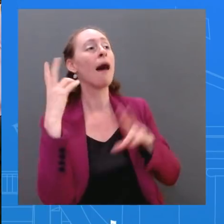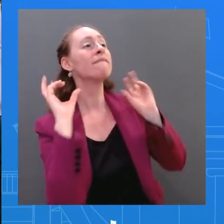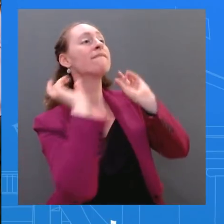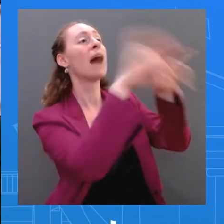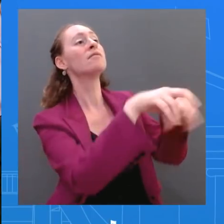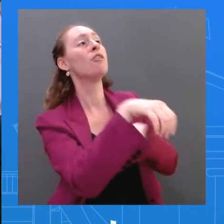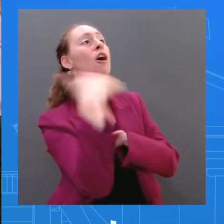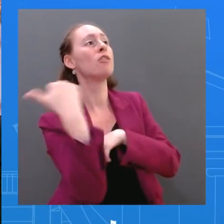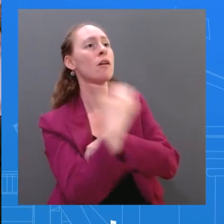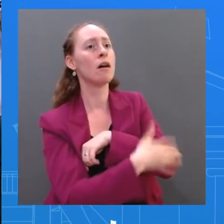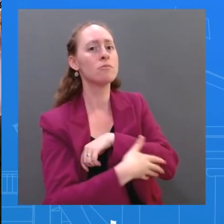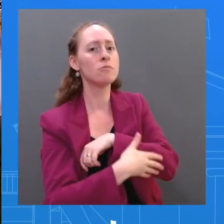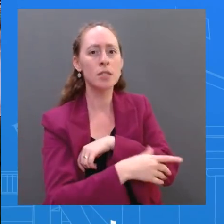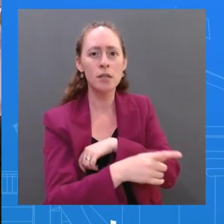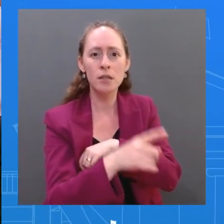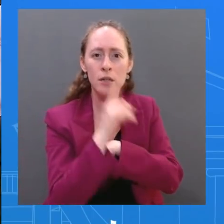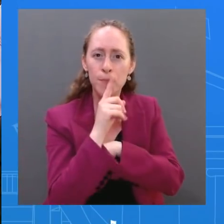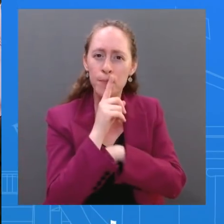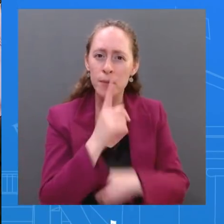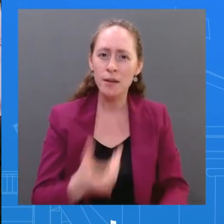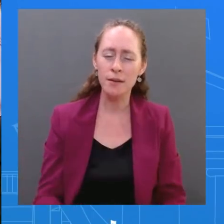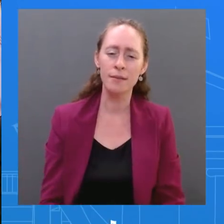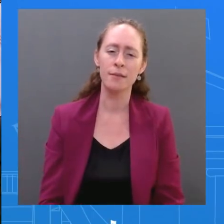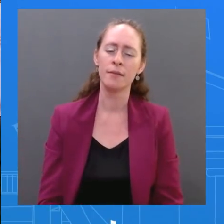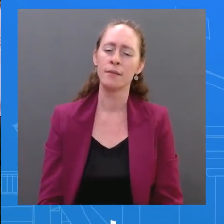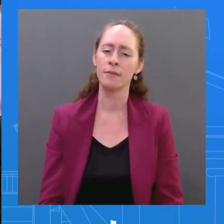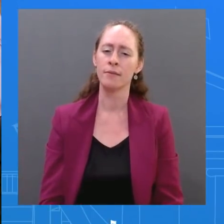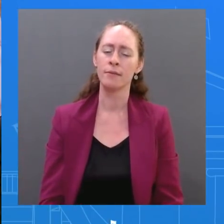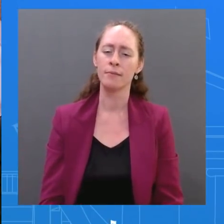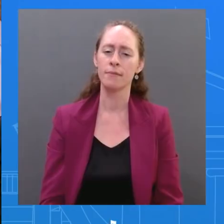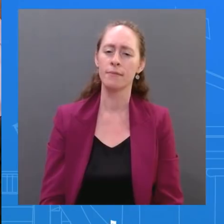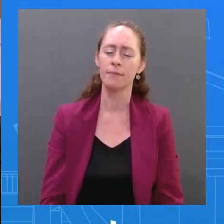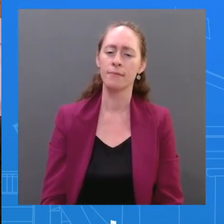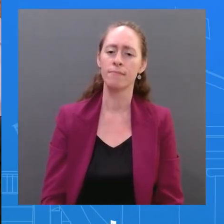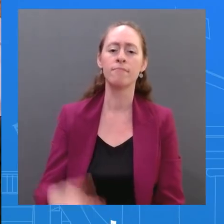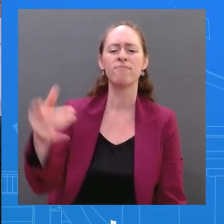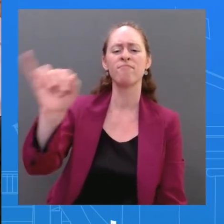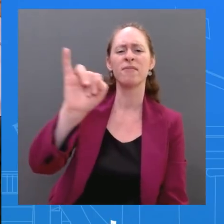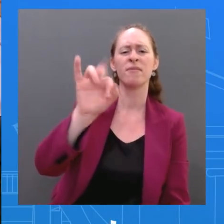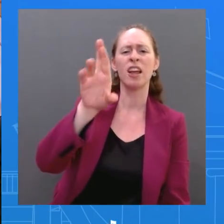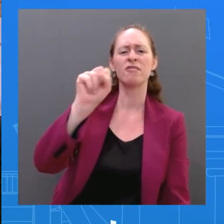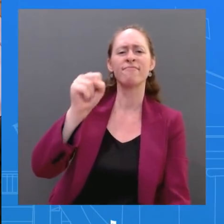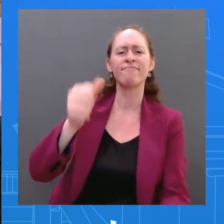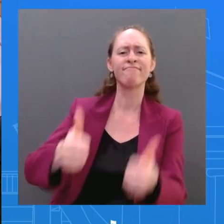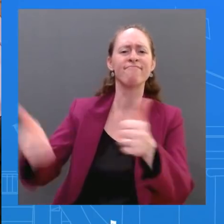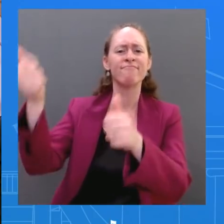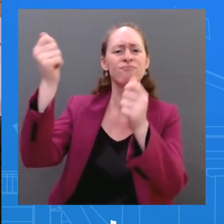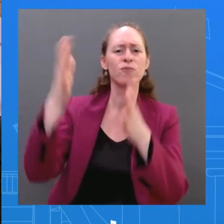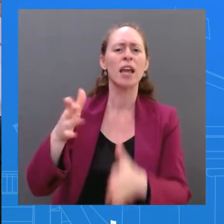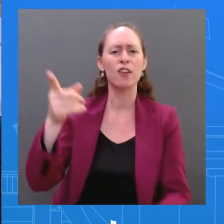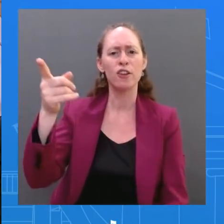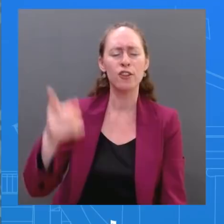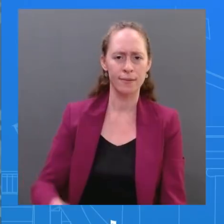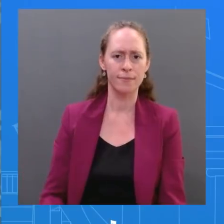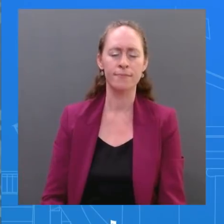You noted that his term is up in November. Are you insinuating that you won't renominate him? And if so, why not fire him now? Ms. Jean-Pierre: I'm just not going to --